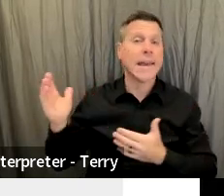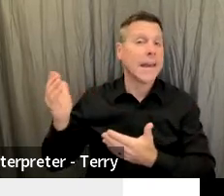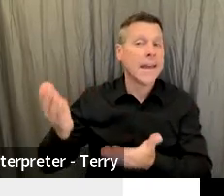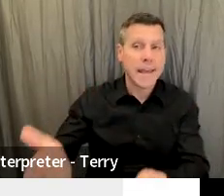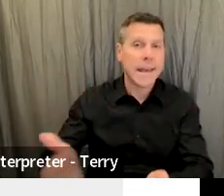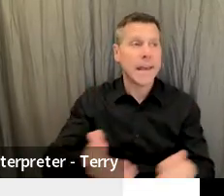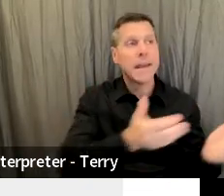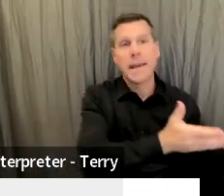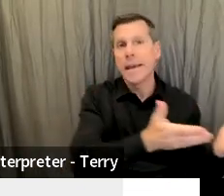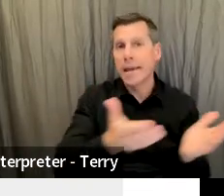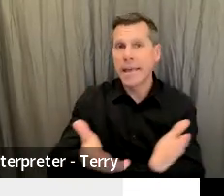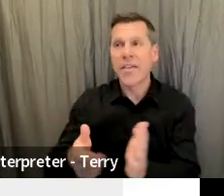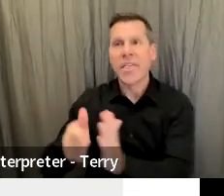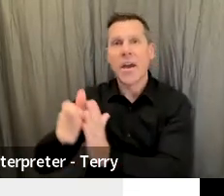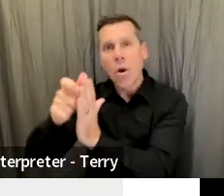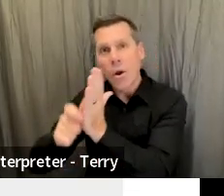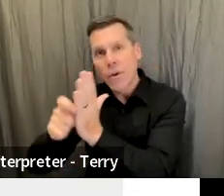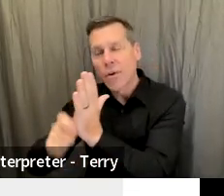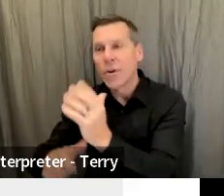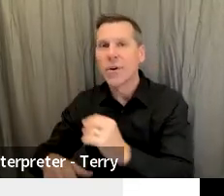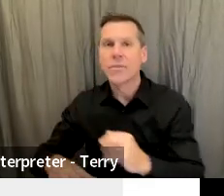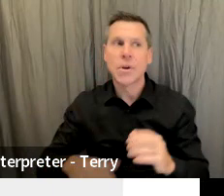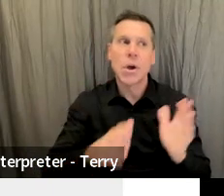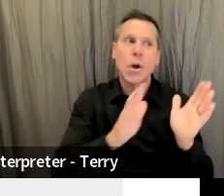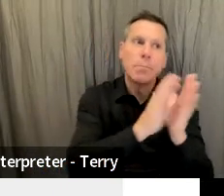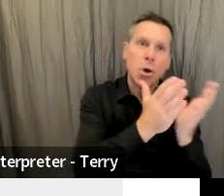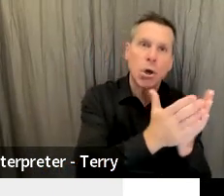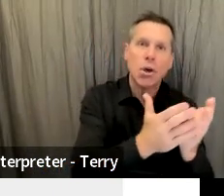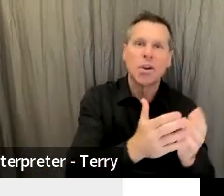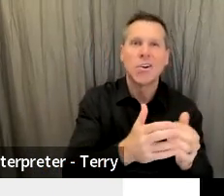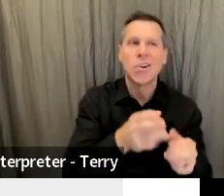articles, their own novel, short stories that they bring.